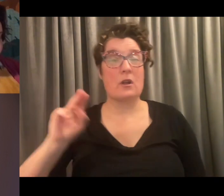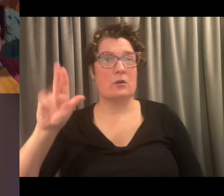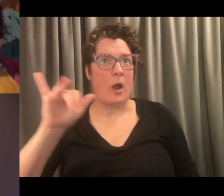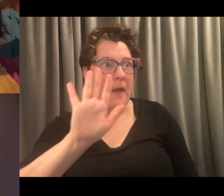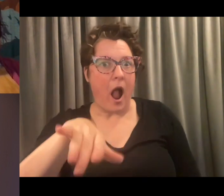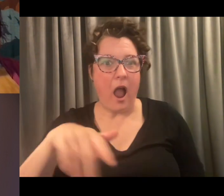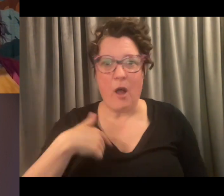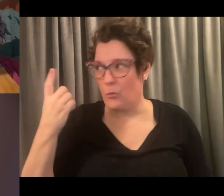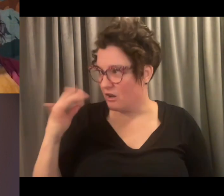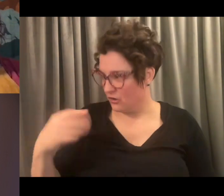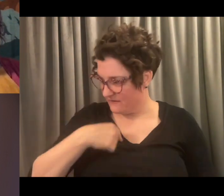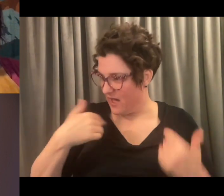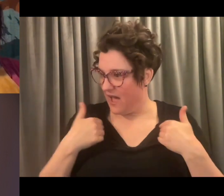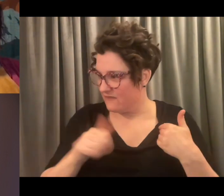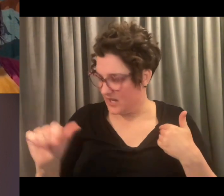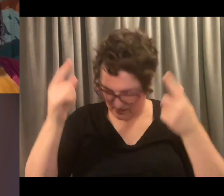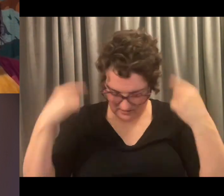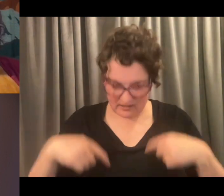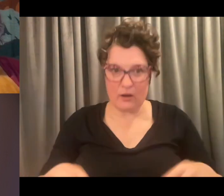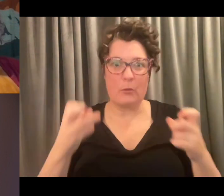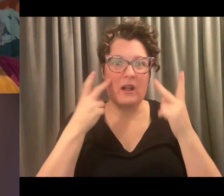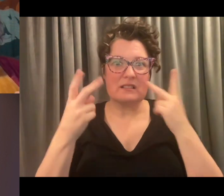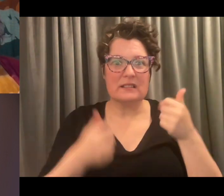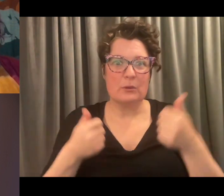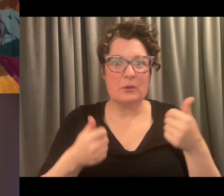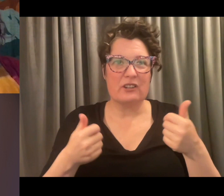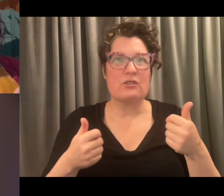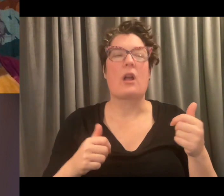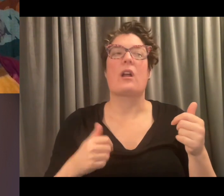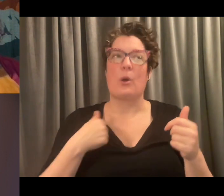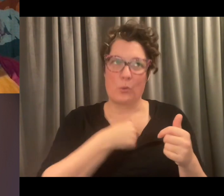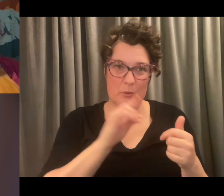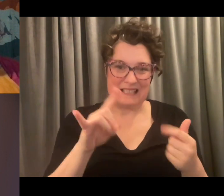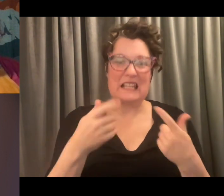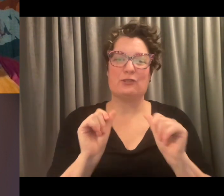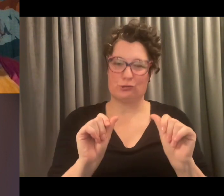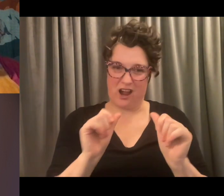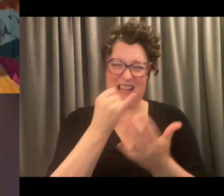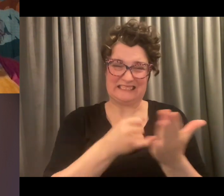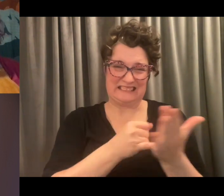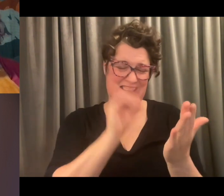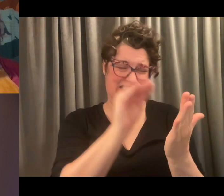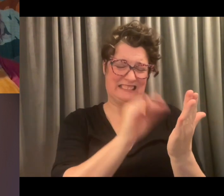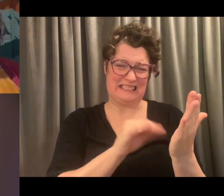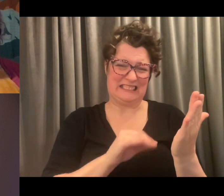I wanna see which ones I might have. We tried to put as many as possible on the bride that we drew in the planner.